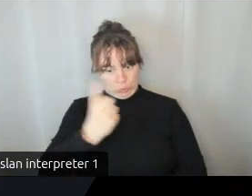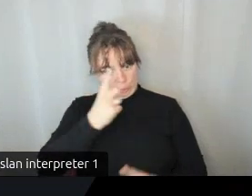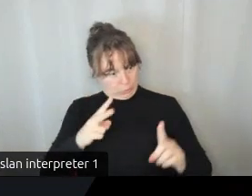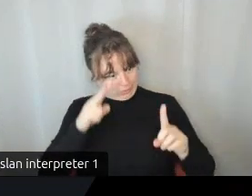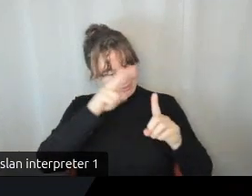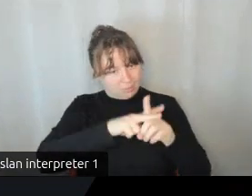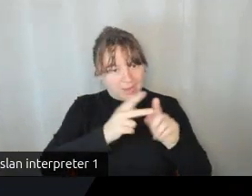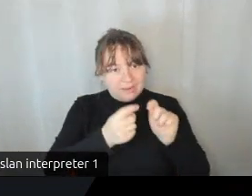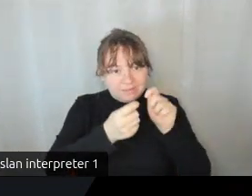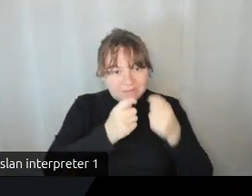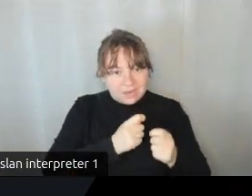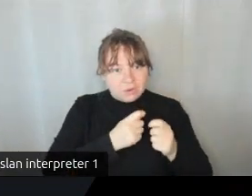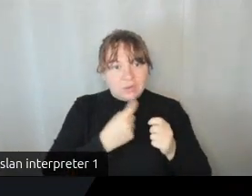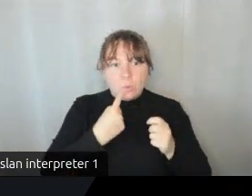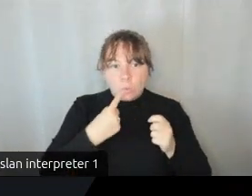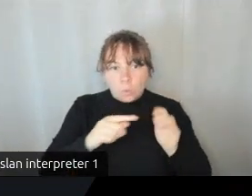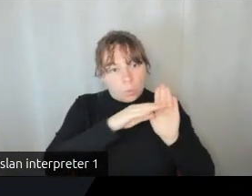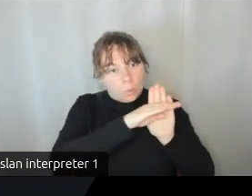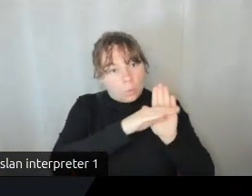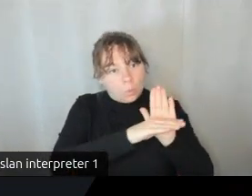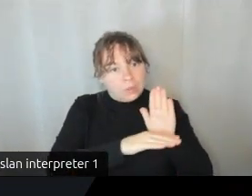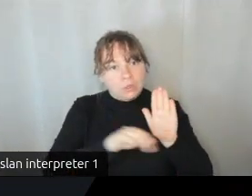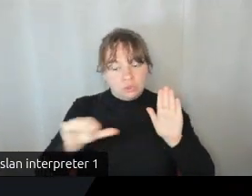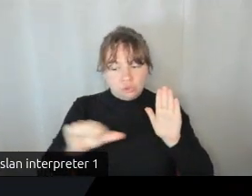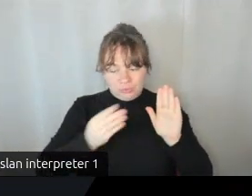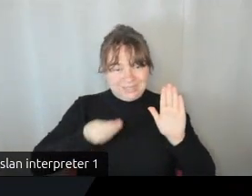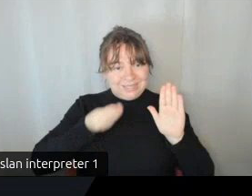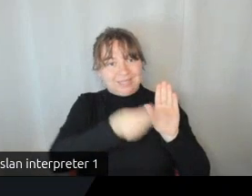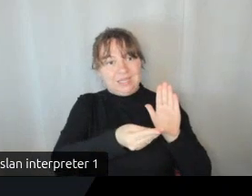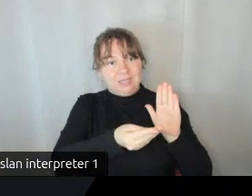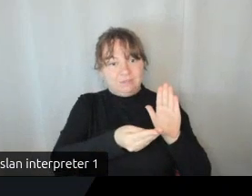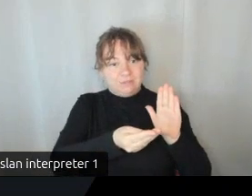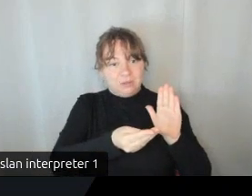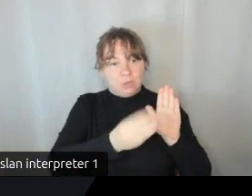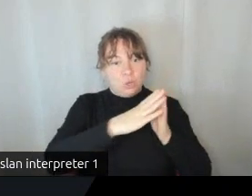the order should provide the following. A copy of the original application for a protection order,